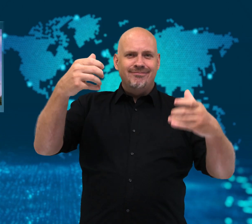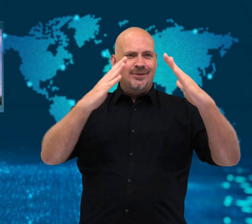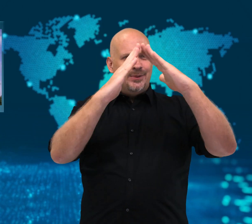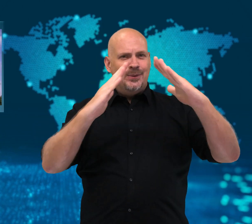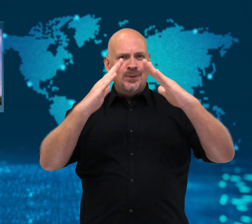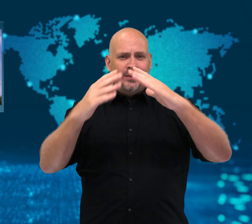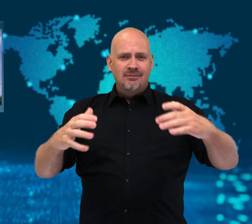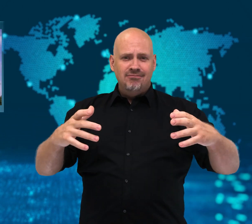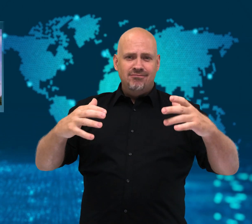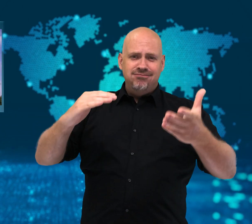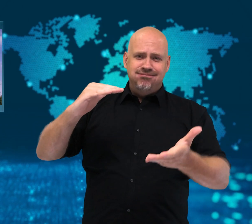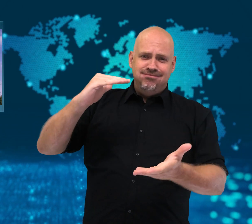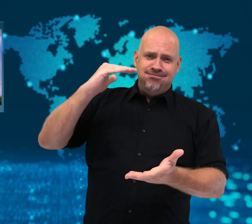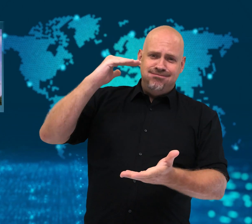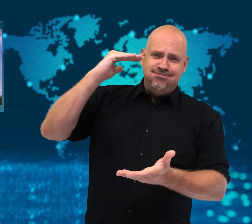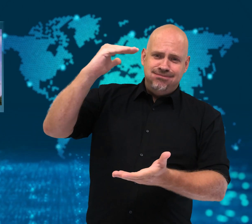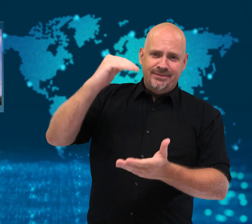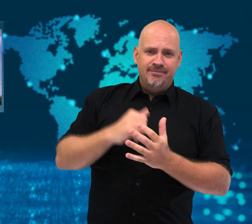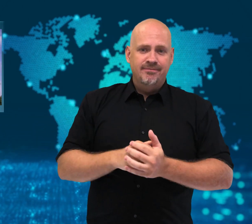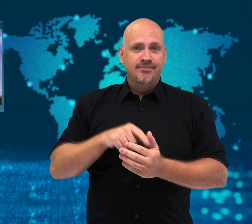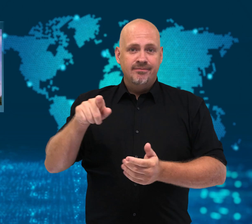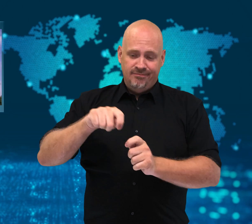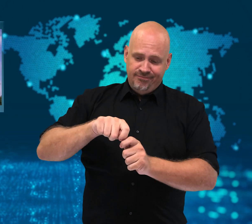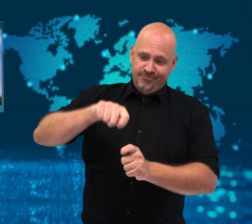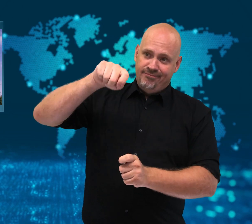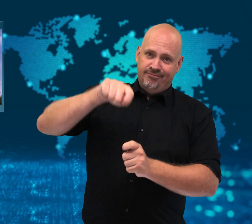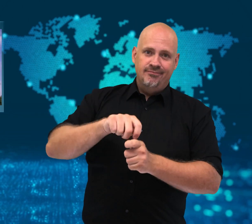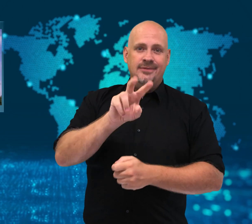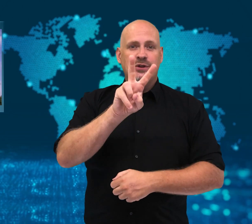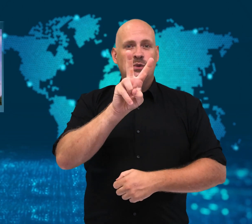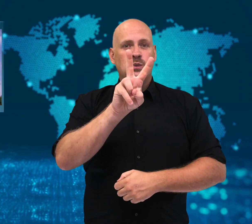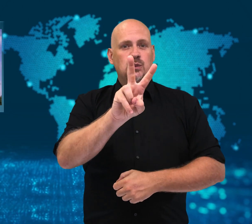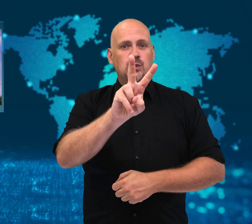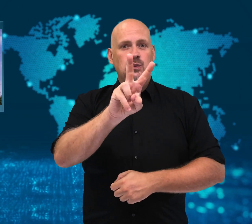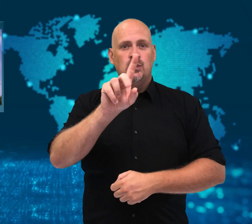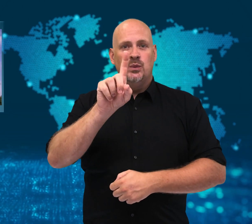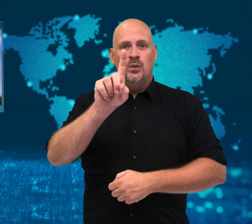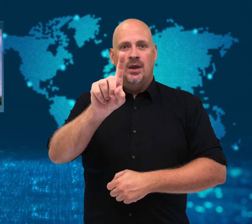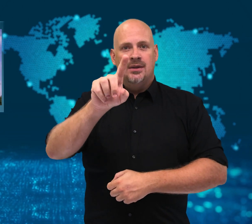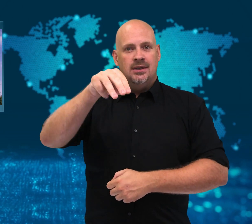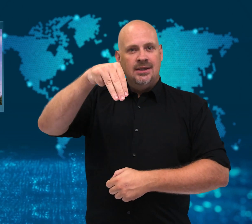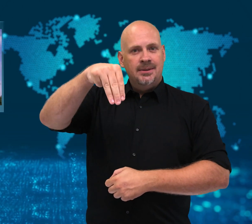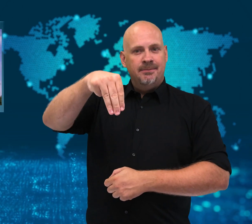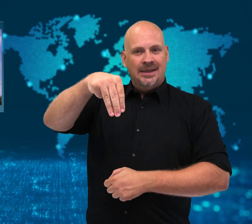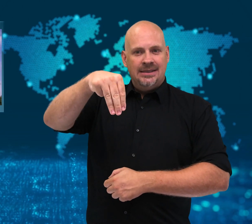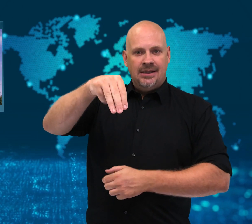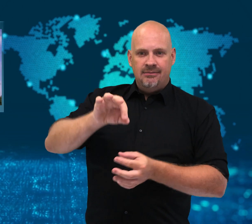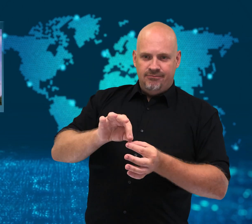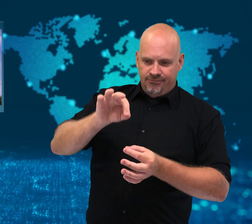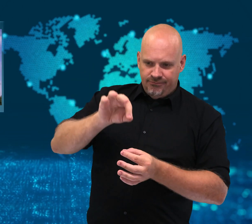Another new attraction is in Denmark.